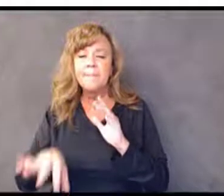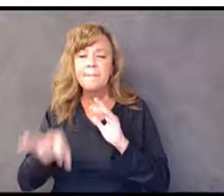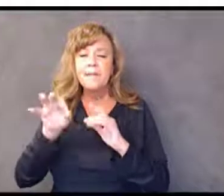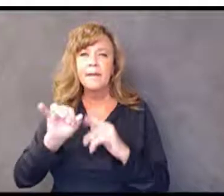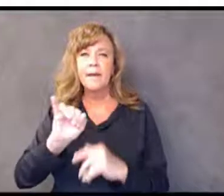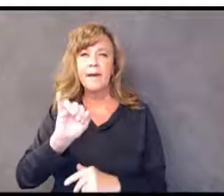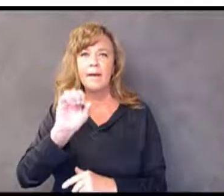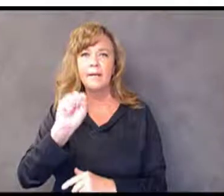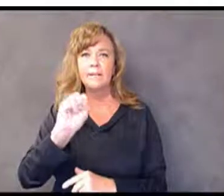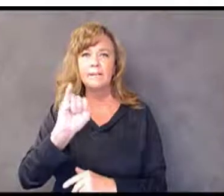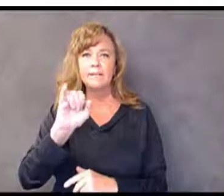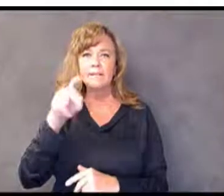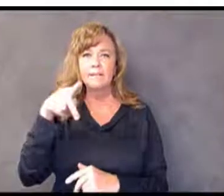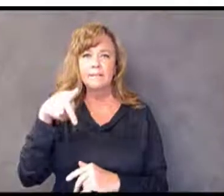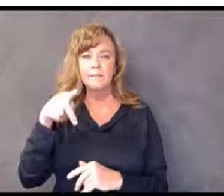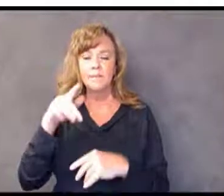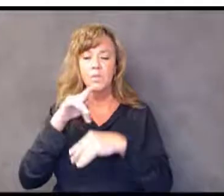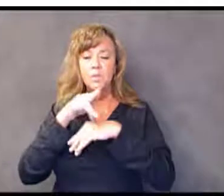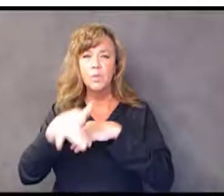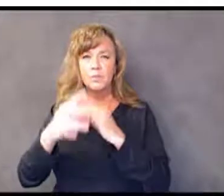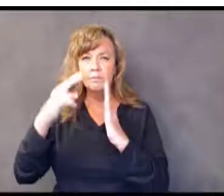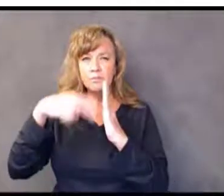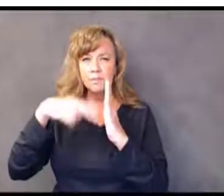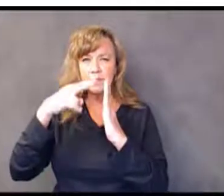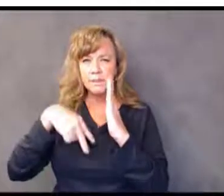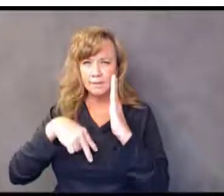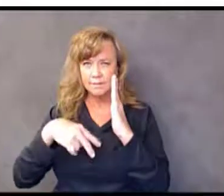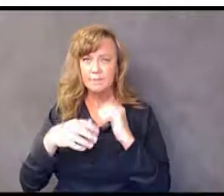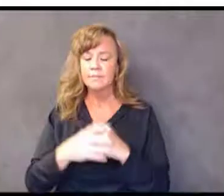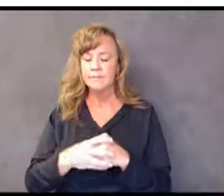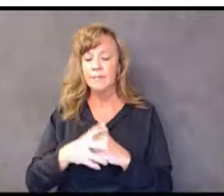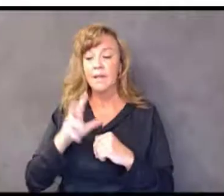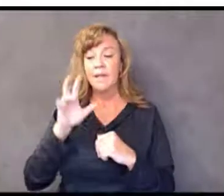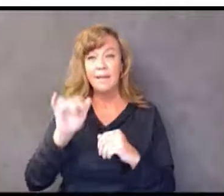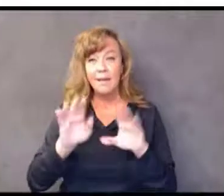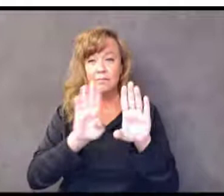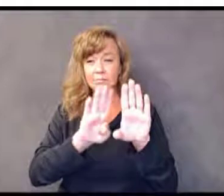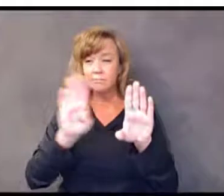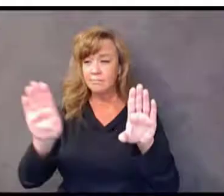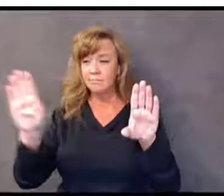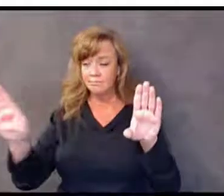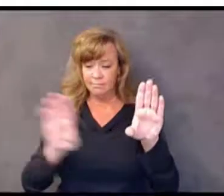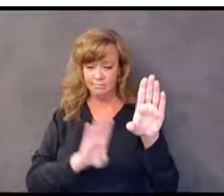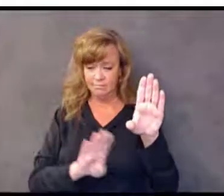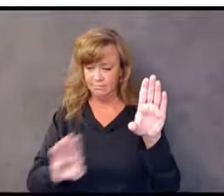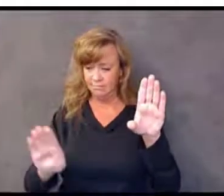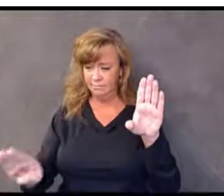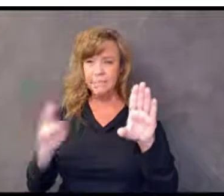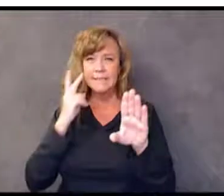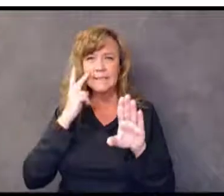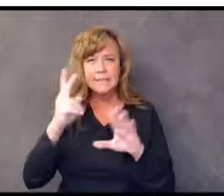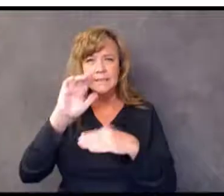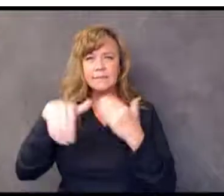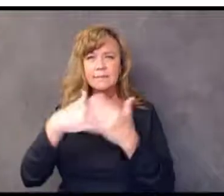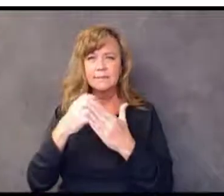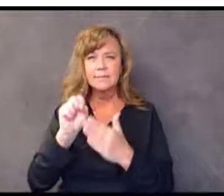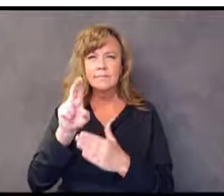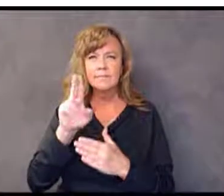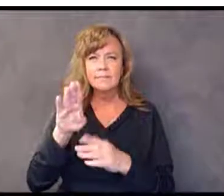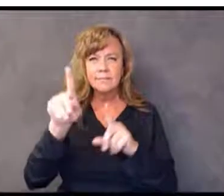This will open a screen that lists each available subtest. Click on the test you would like to see modeled.